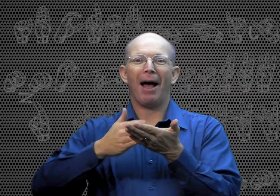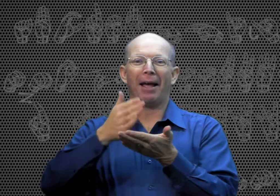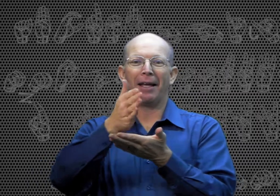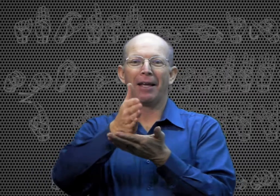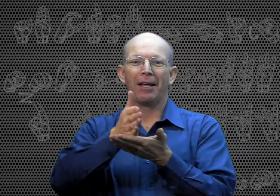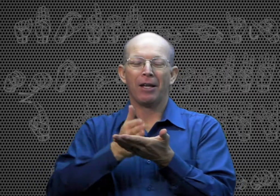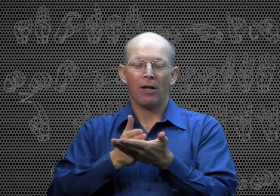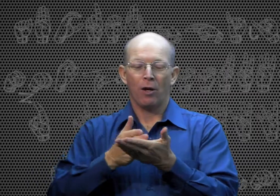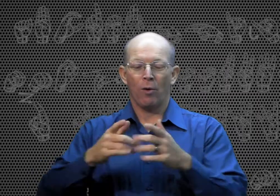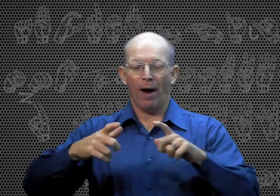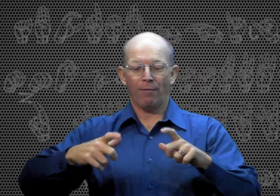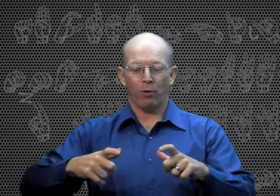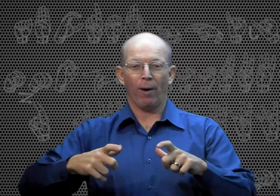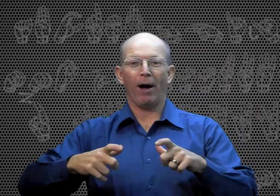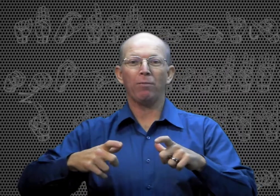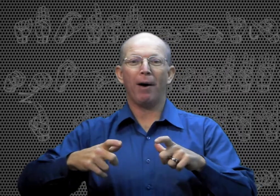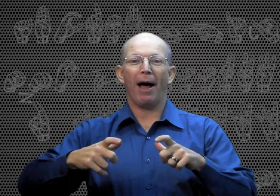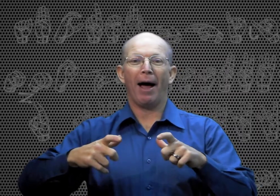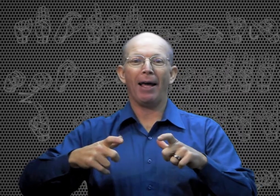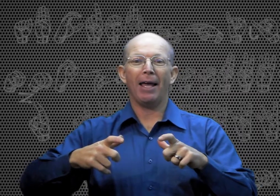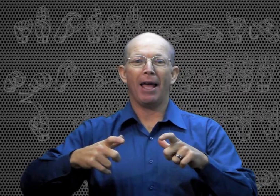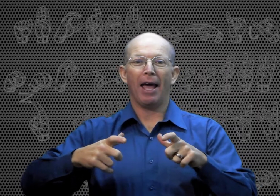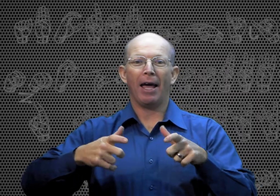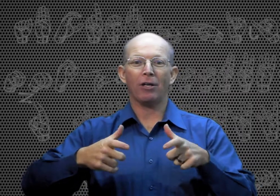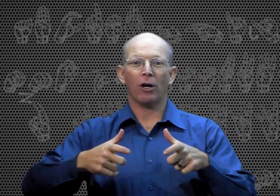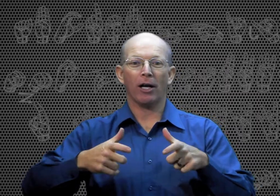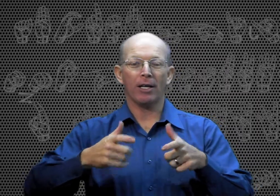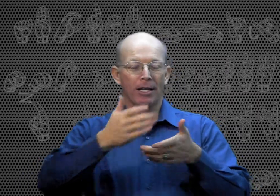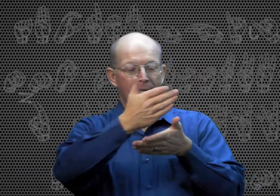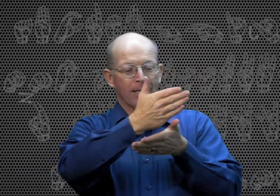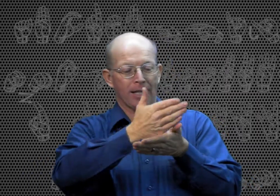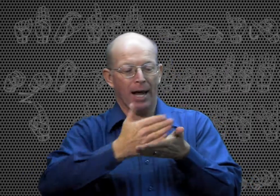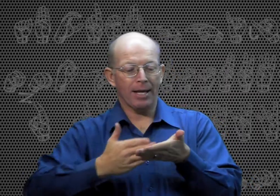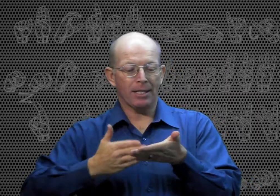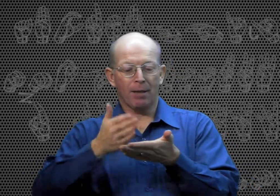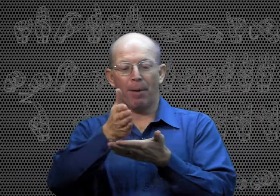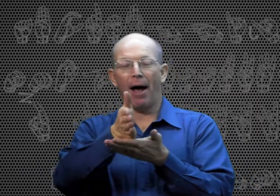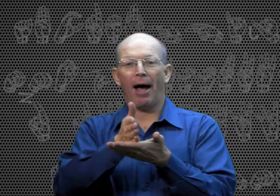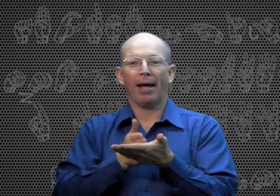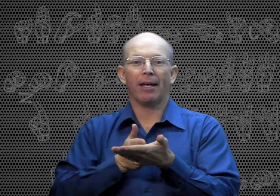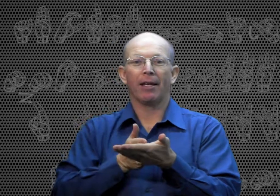PIE – You have your round pie and you are going to slice the pie.